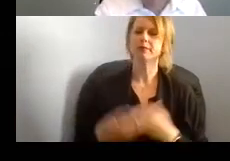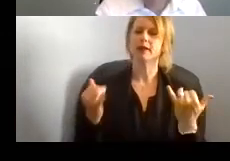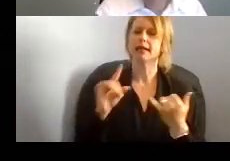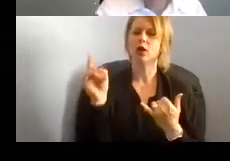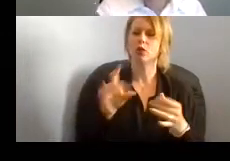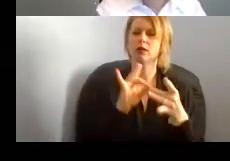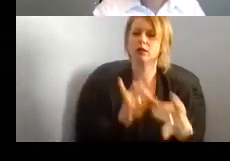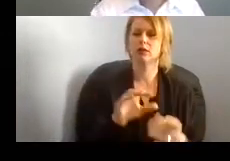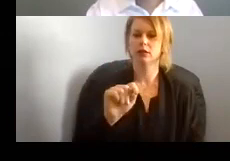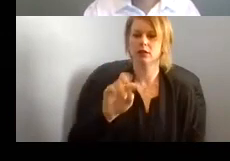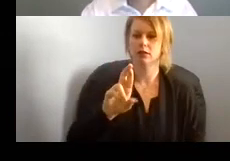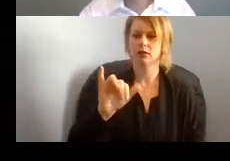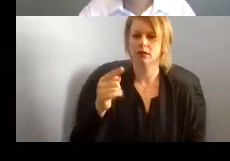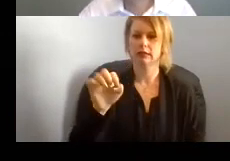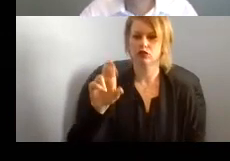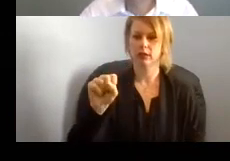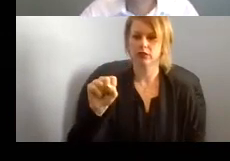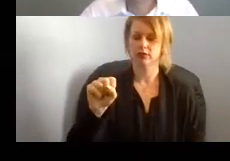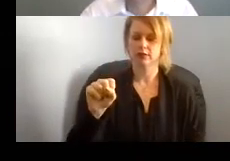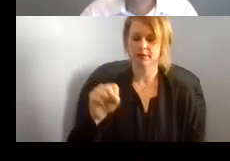Does removing triggers from the curriculum impact the students’